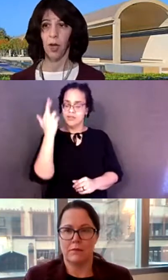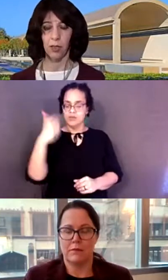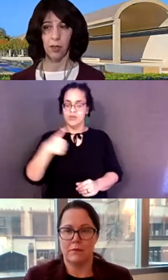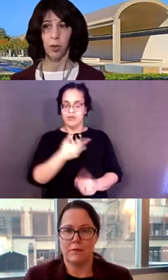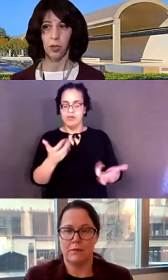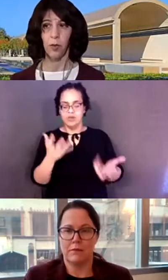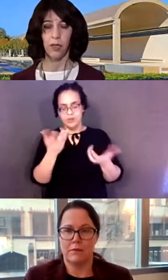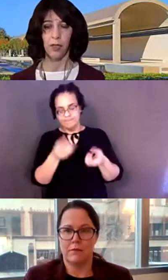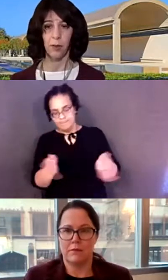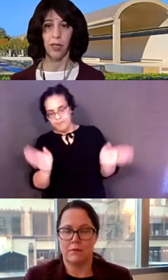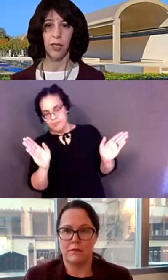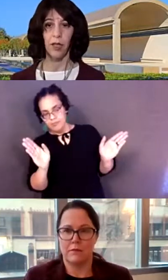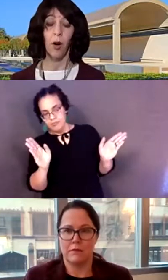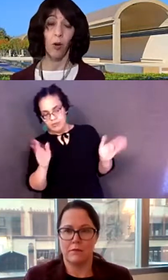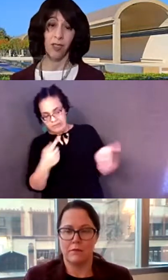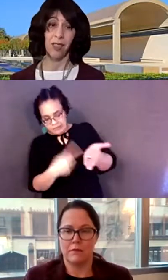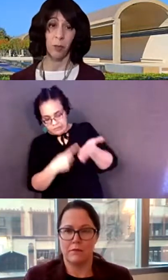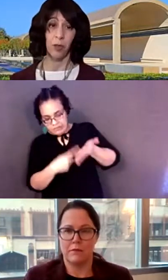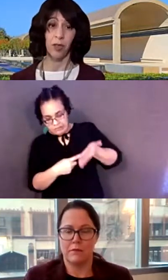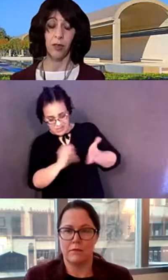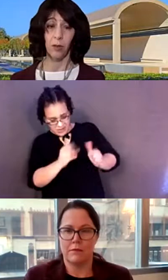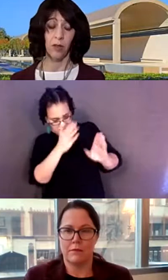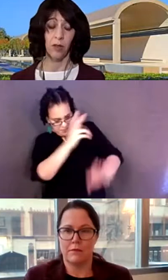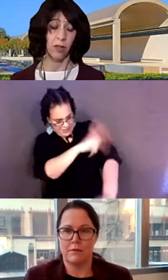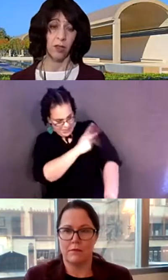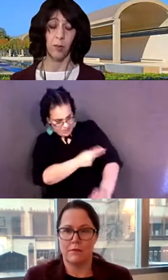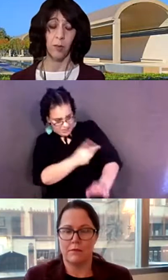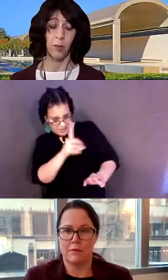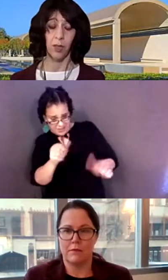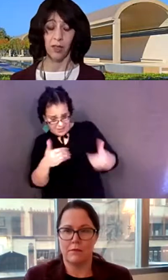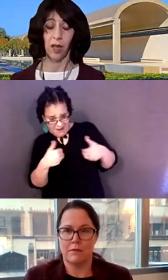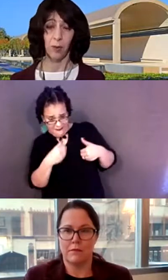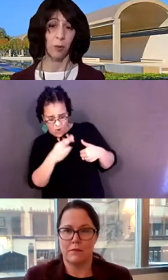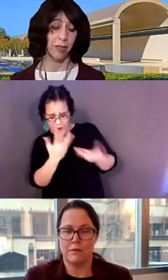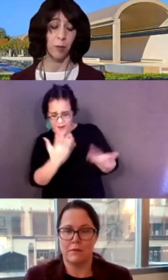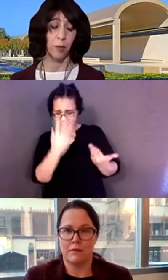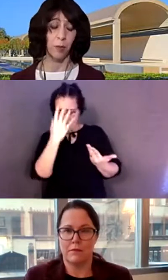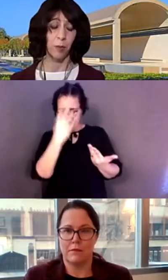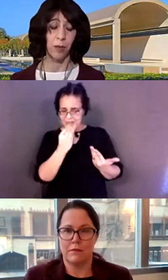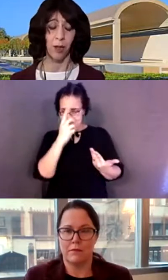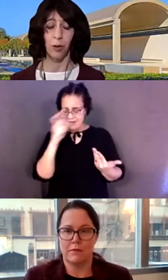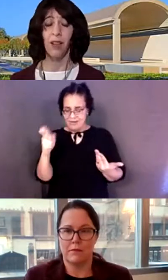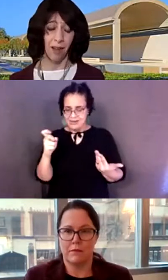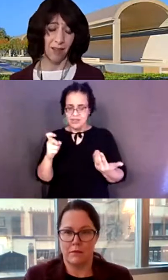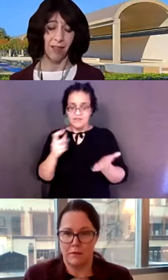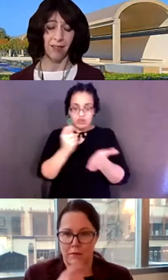this a person with a disability or is this a person who's unconscious because